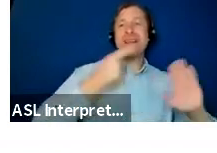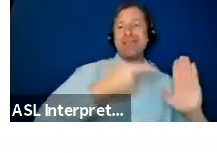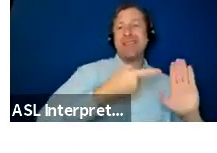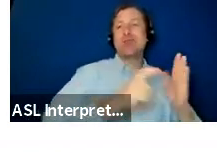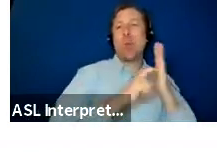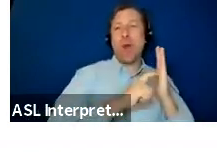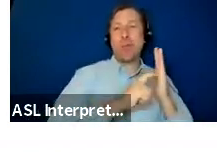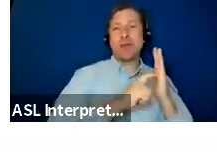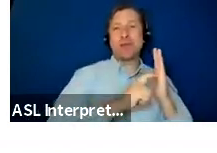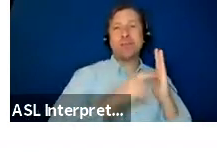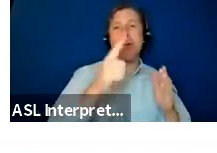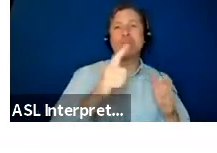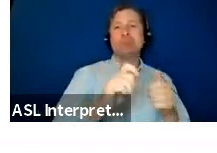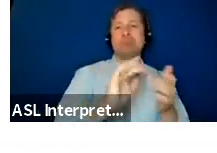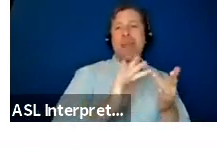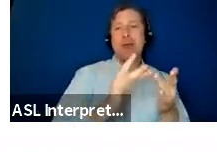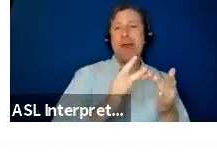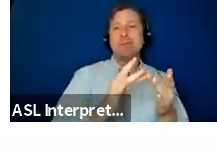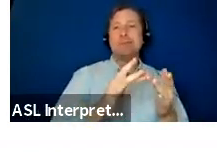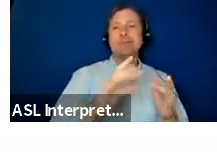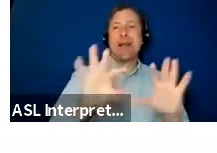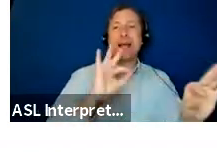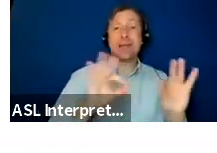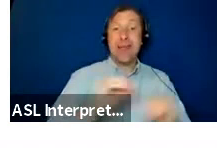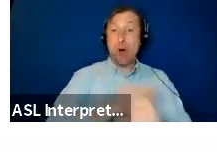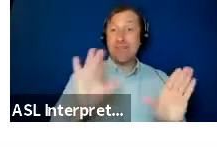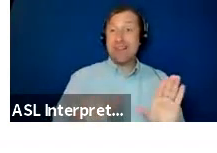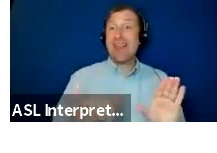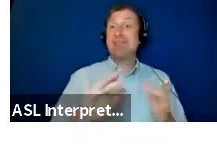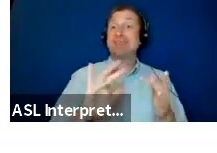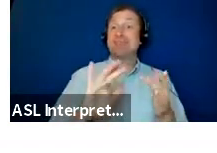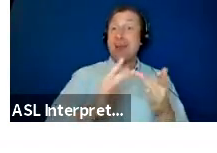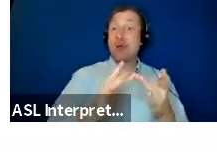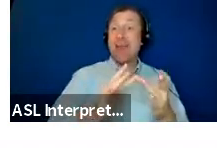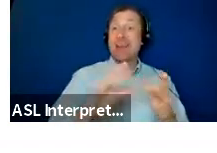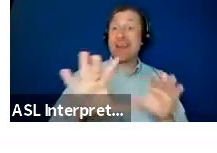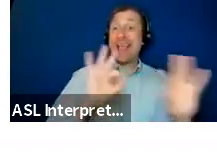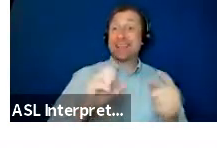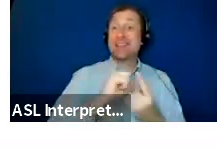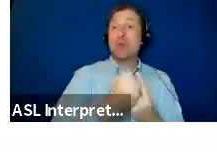And obviously having virtual casting is the best possible way to prevent the possible spread